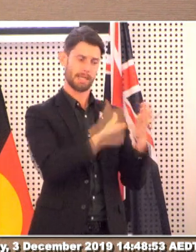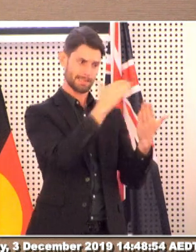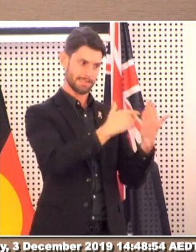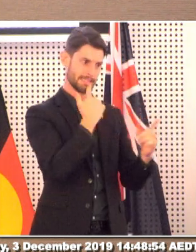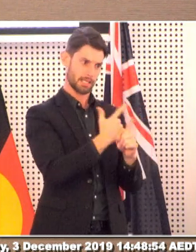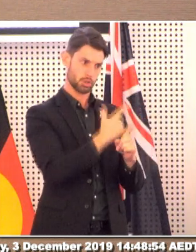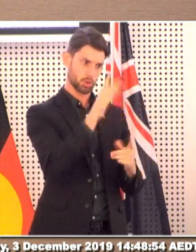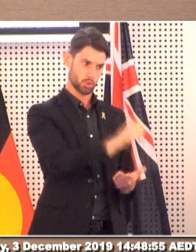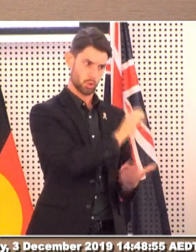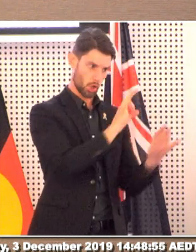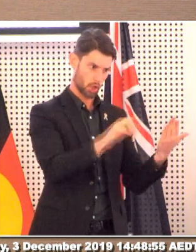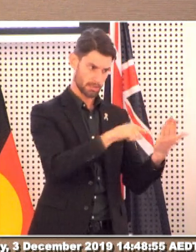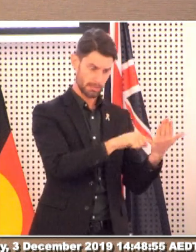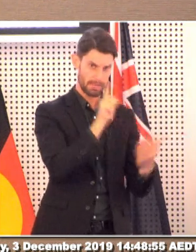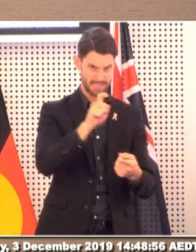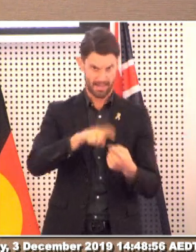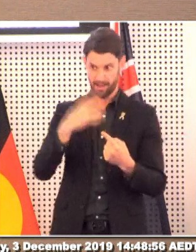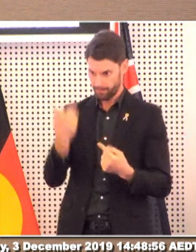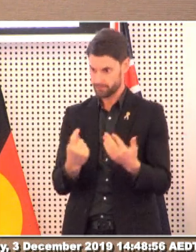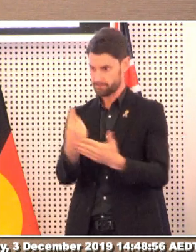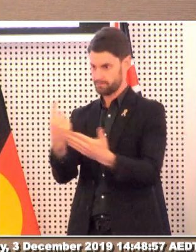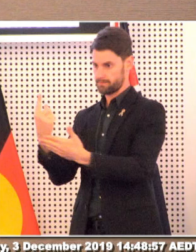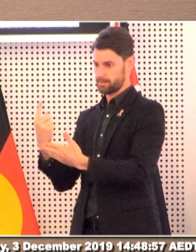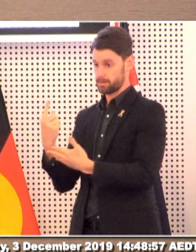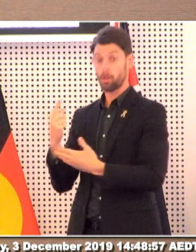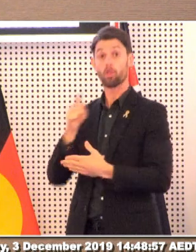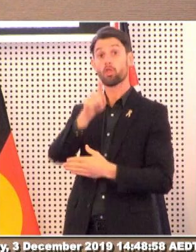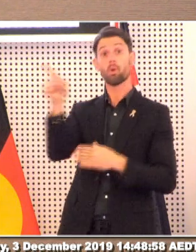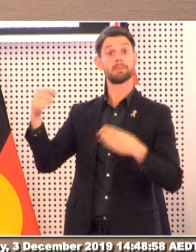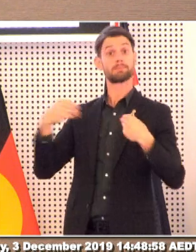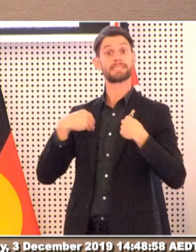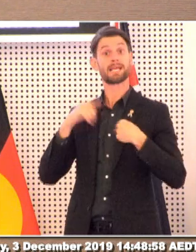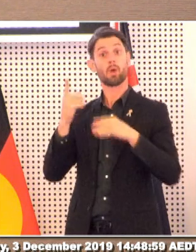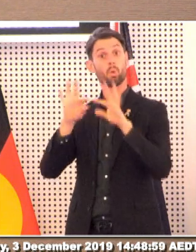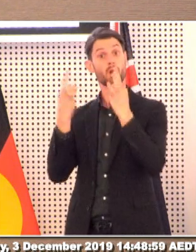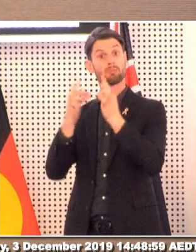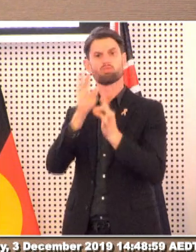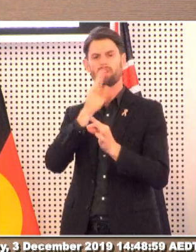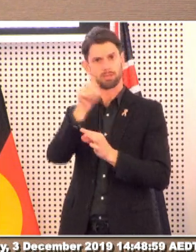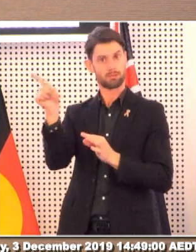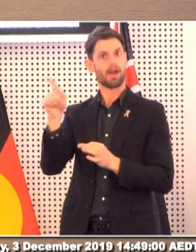responsibility in that, and I don’t think we see it as reflected as well as it might